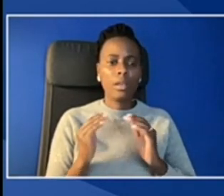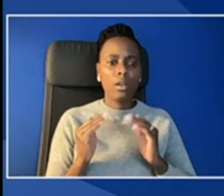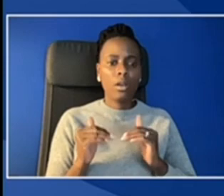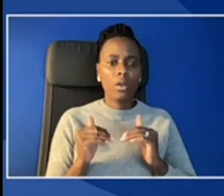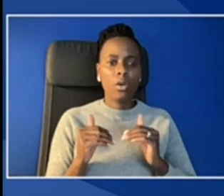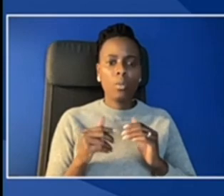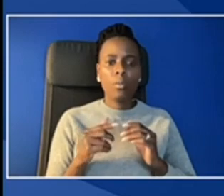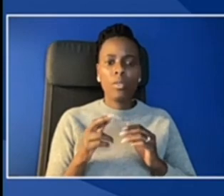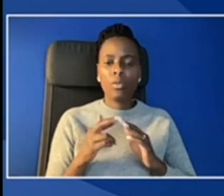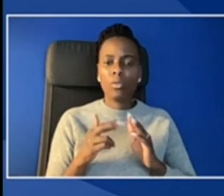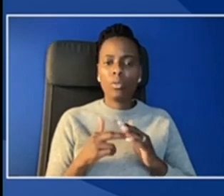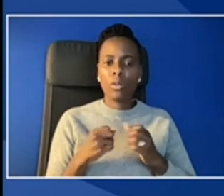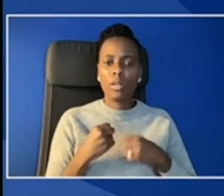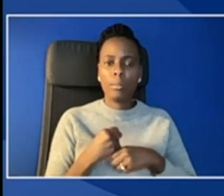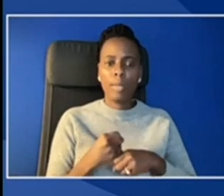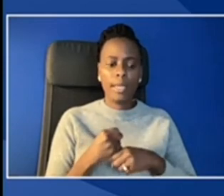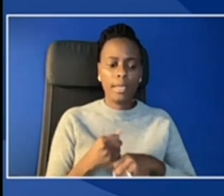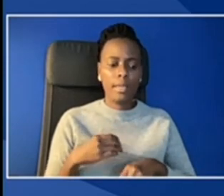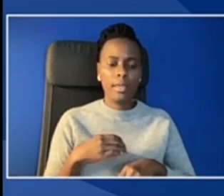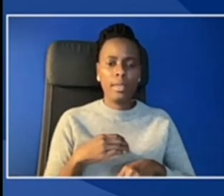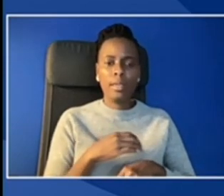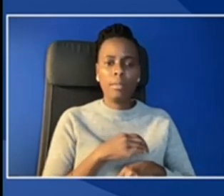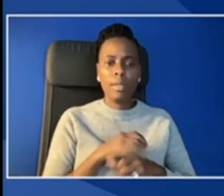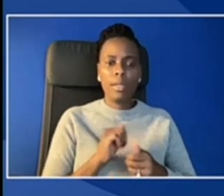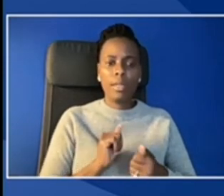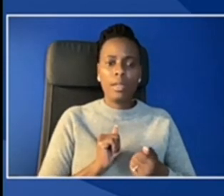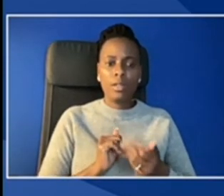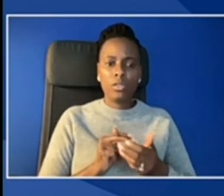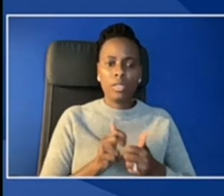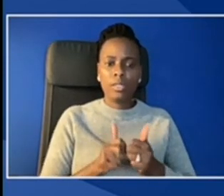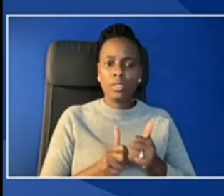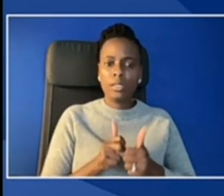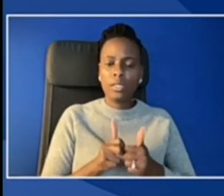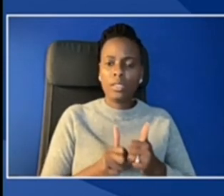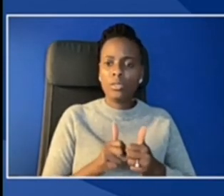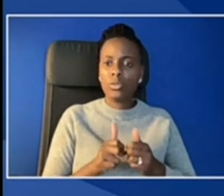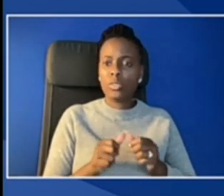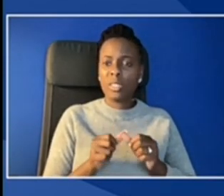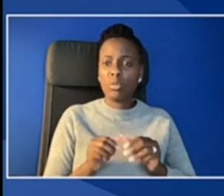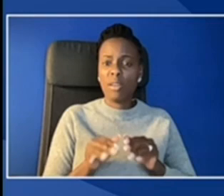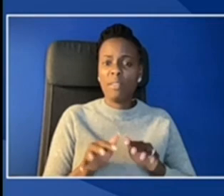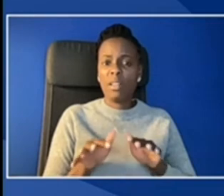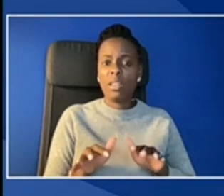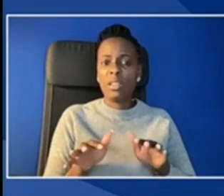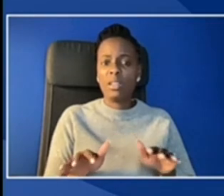so prevalent, and become- and solutions become evident and help millions of us.